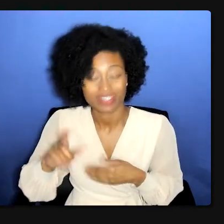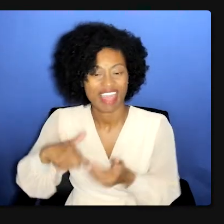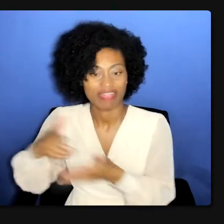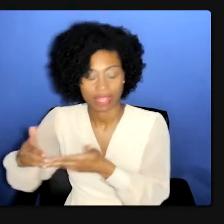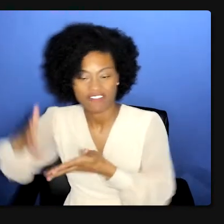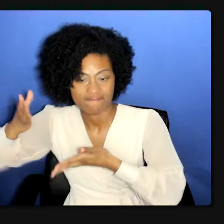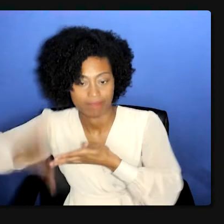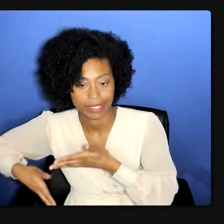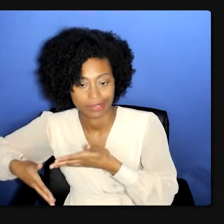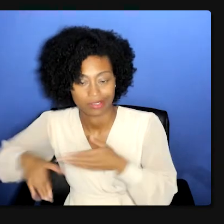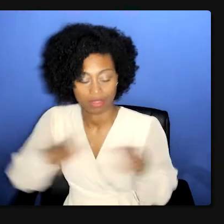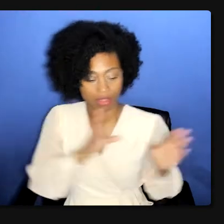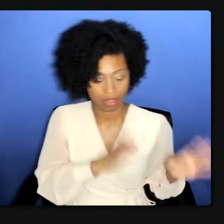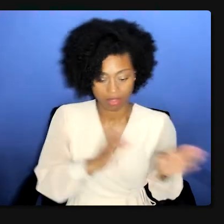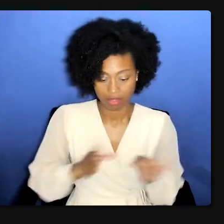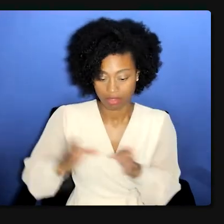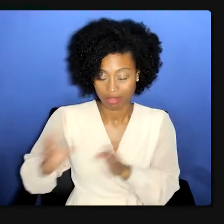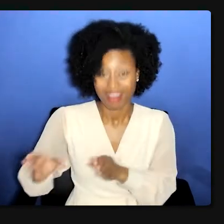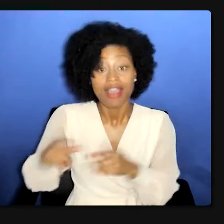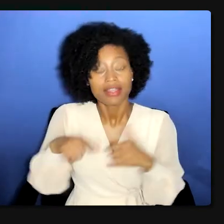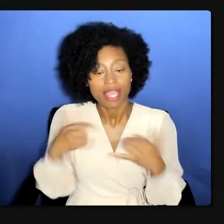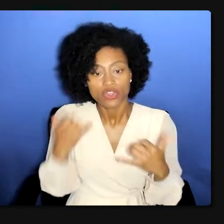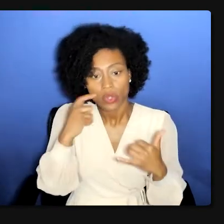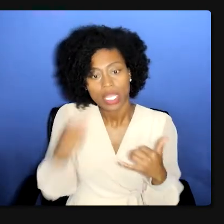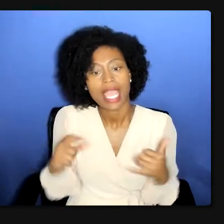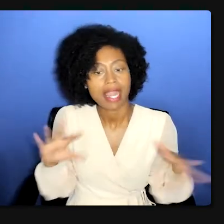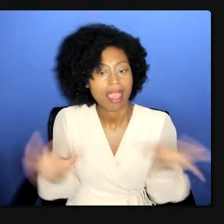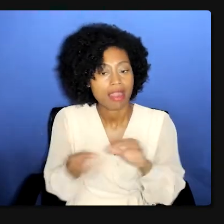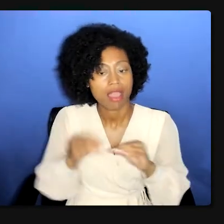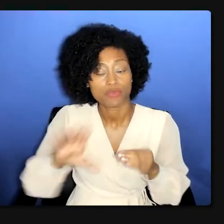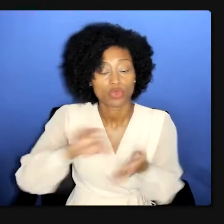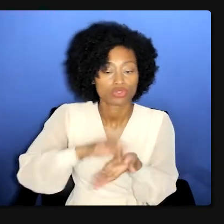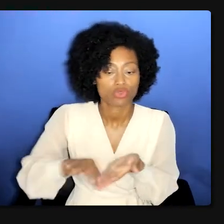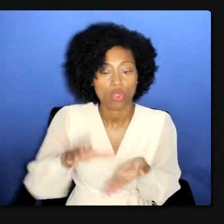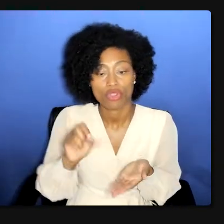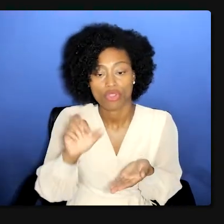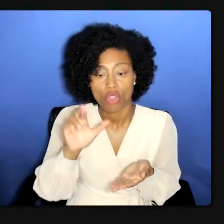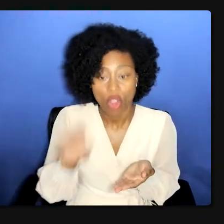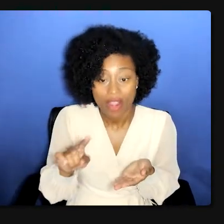From this page you can navigate to your scorecards or edit your current experiments.